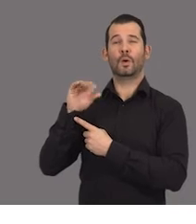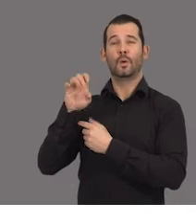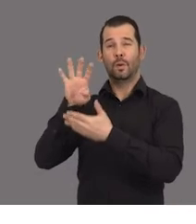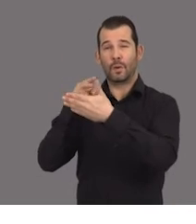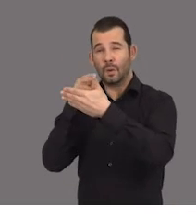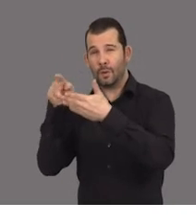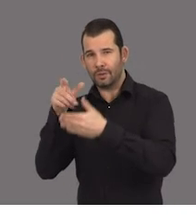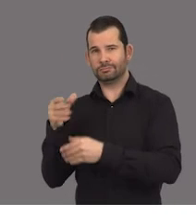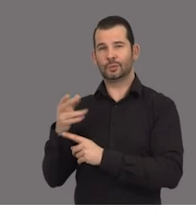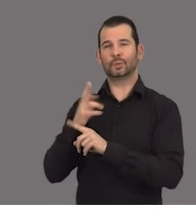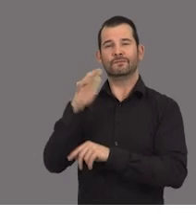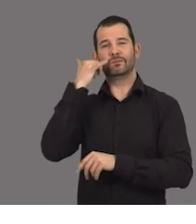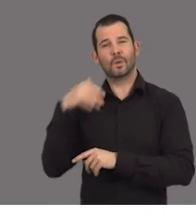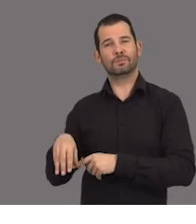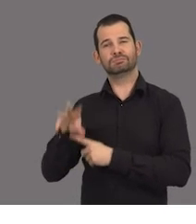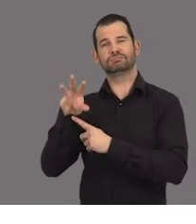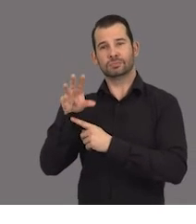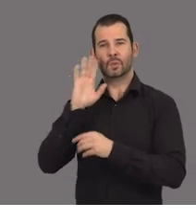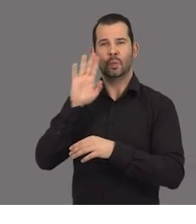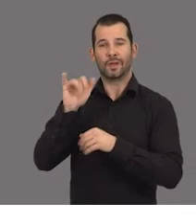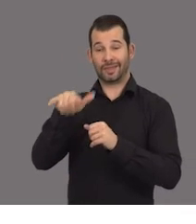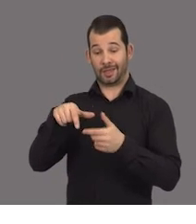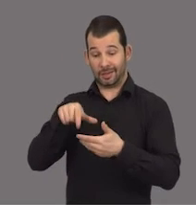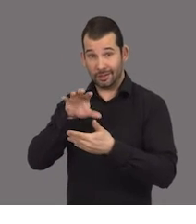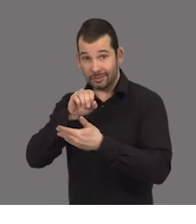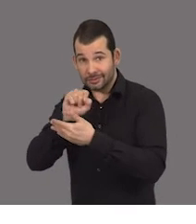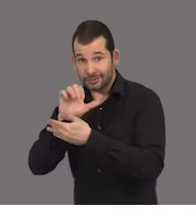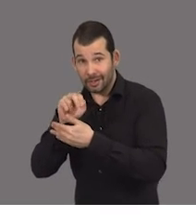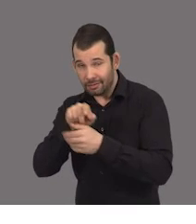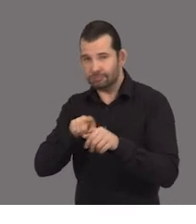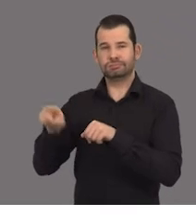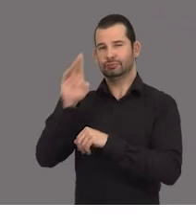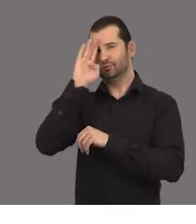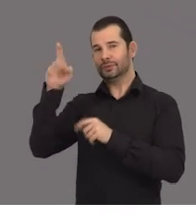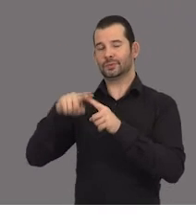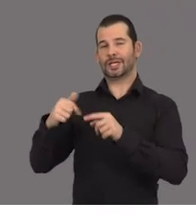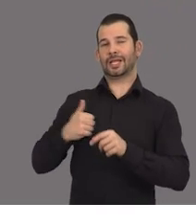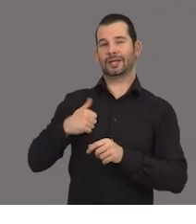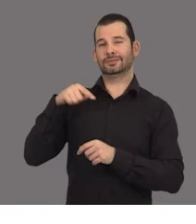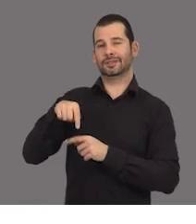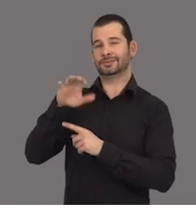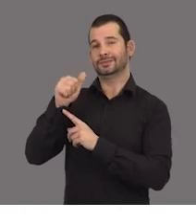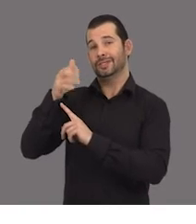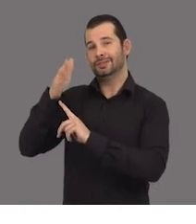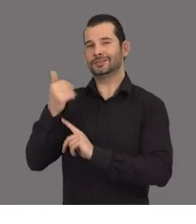This QR code takes you directly to the canada.ca/dental web page.